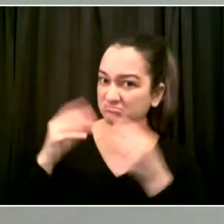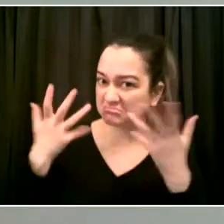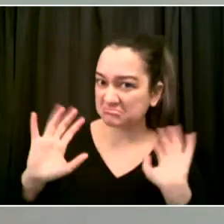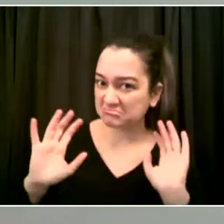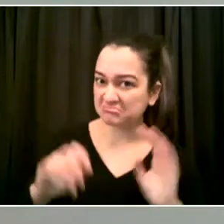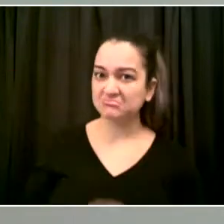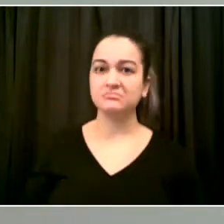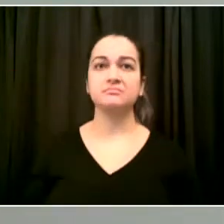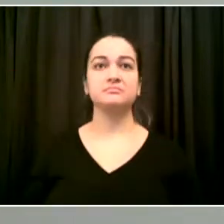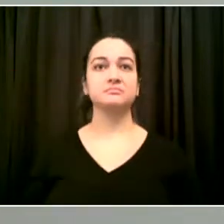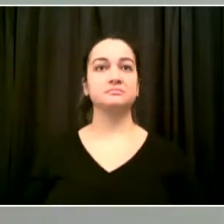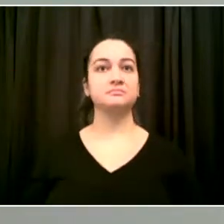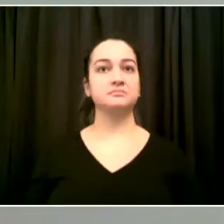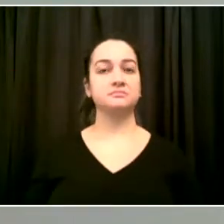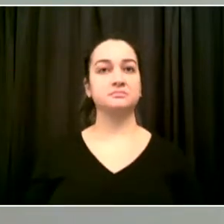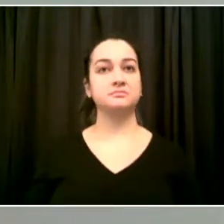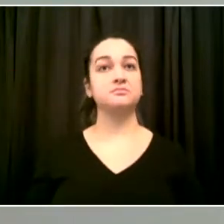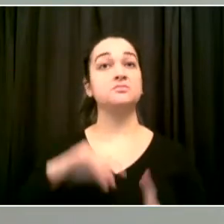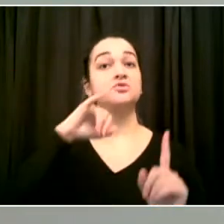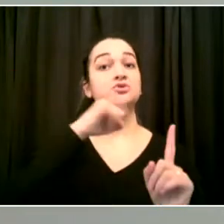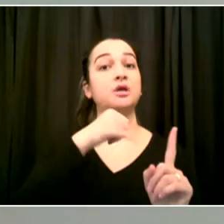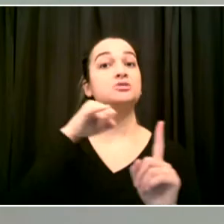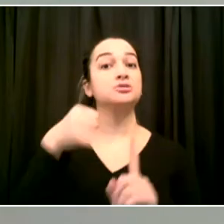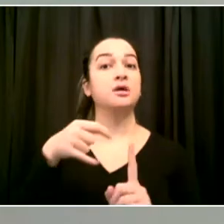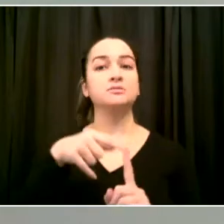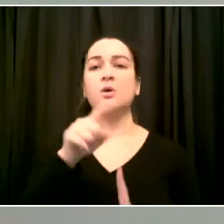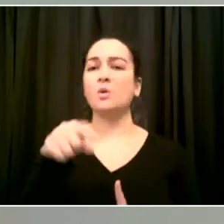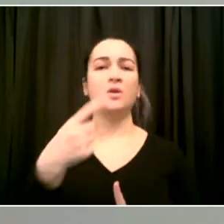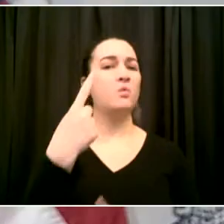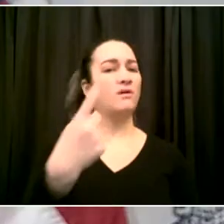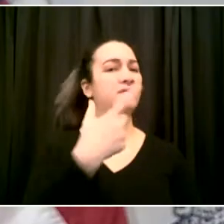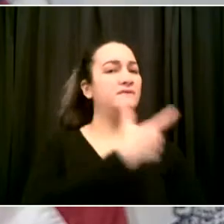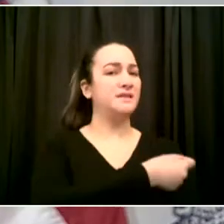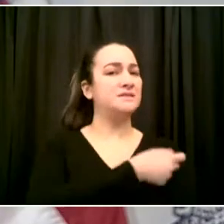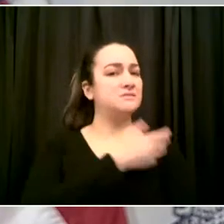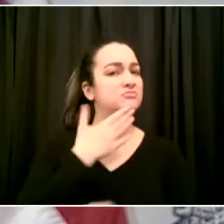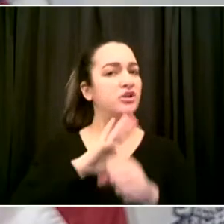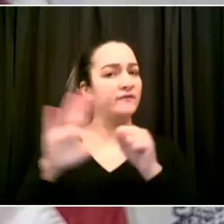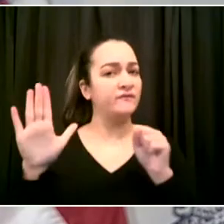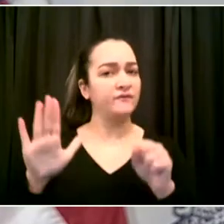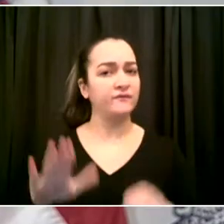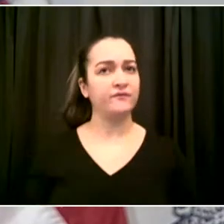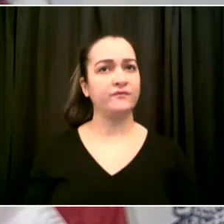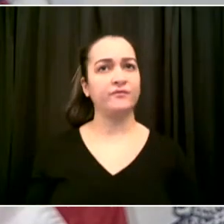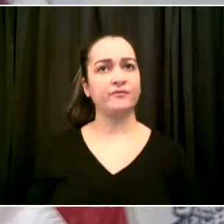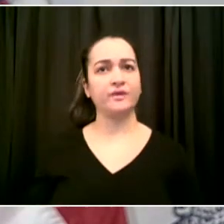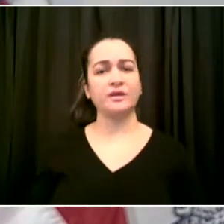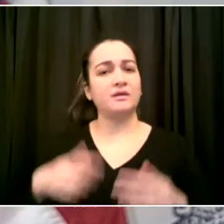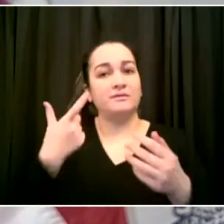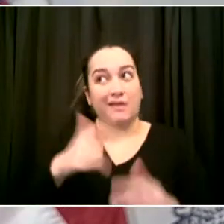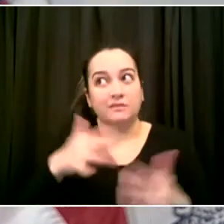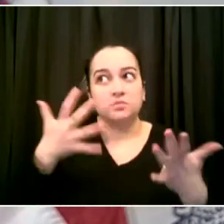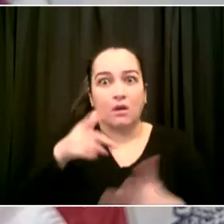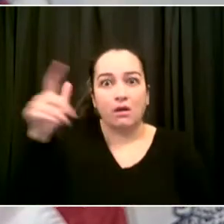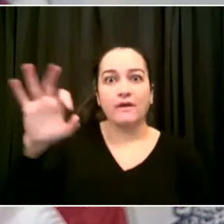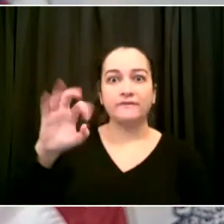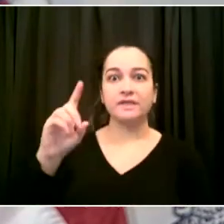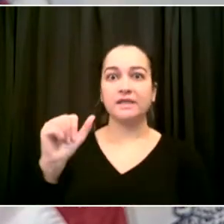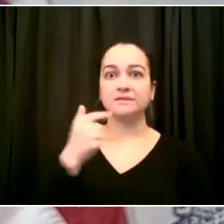CHANGE THAT RECOMMENDATION WWWE ILL CERTAINLY APPLY IT. BASED ON THE DATA IS GOING TO PROTECT THEM JUST AS WELL AS